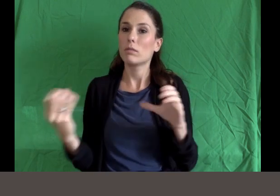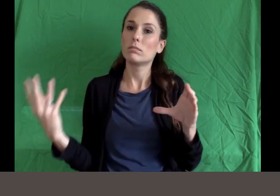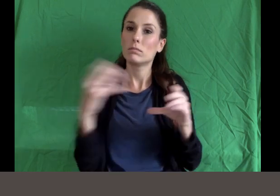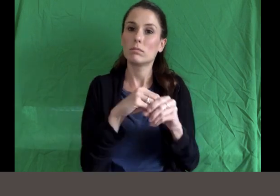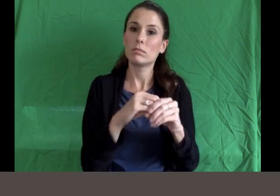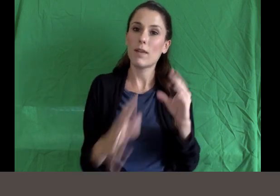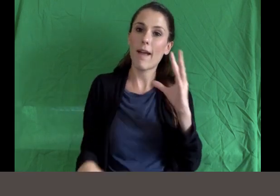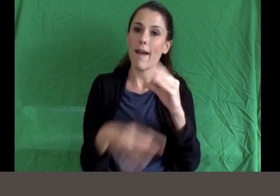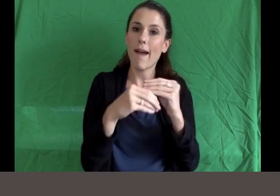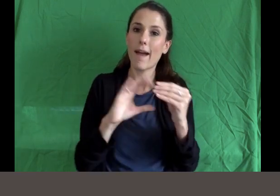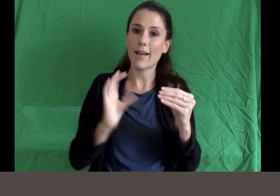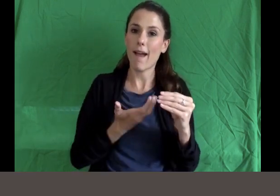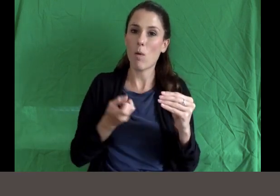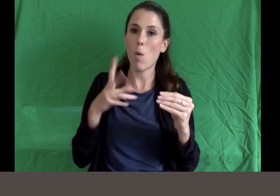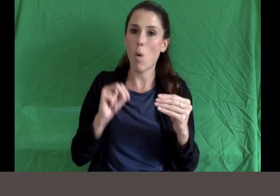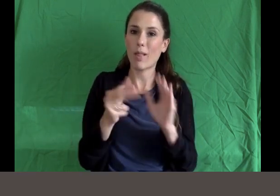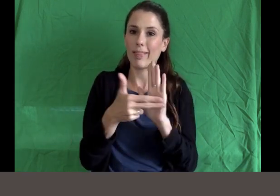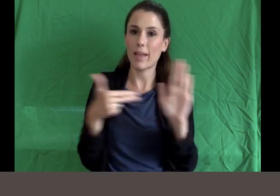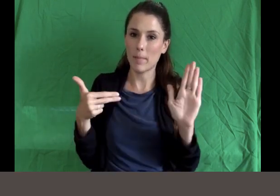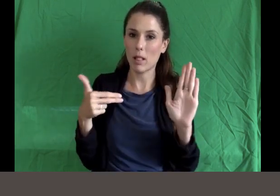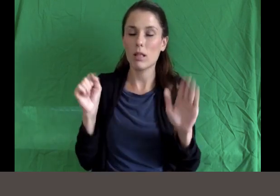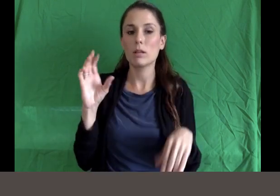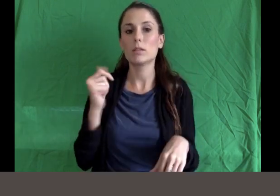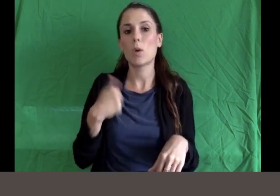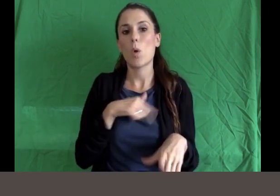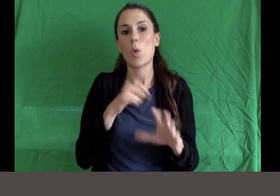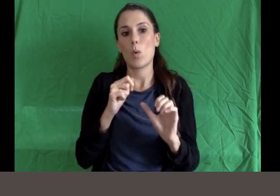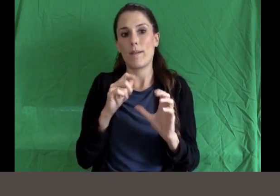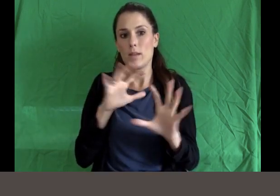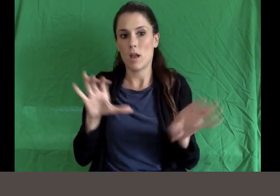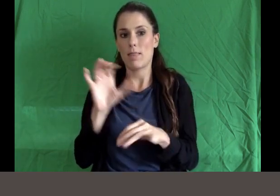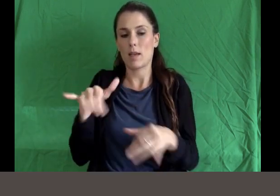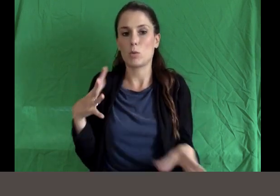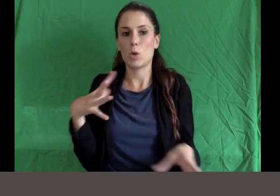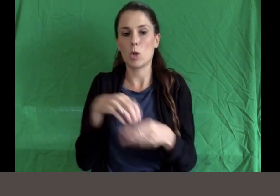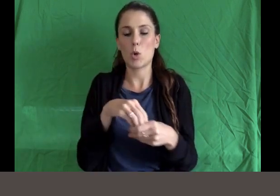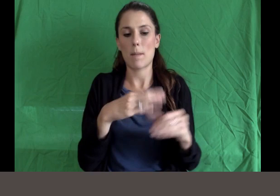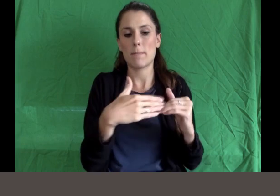label and so we've done this to include our minimum maximum values including our data limits